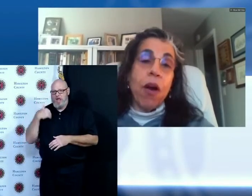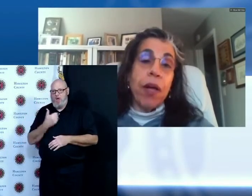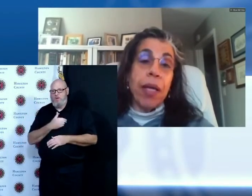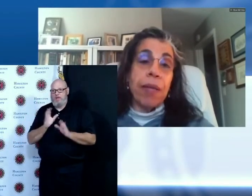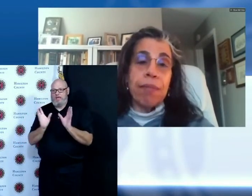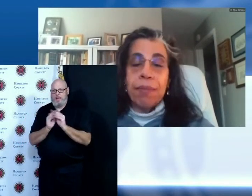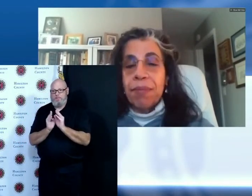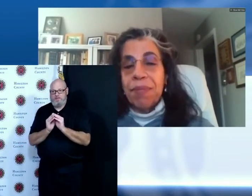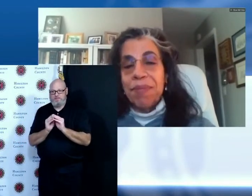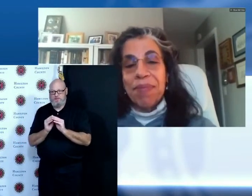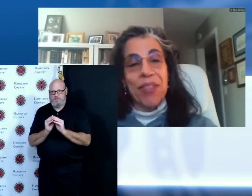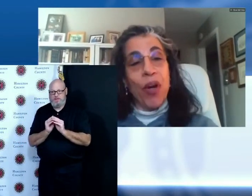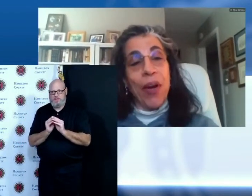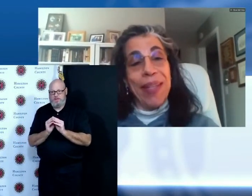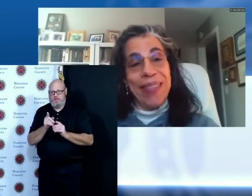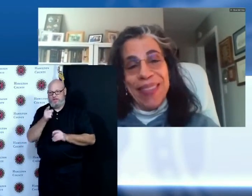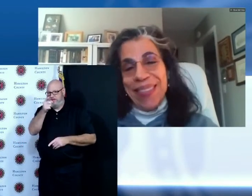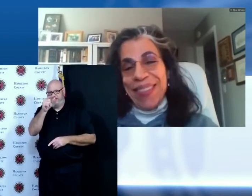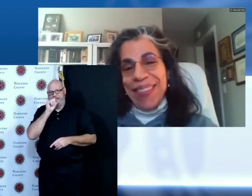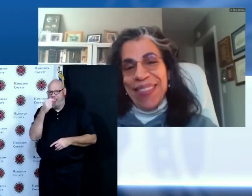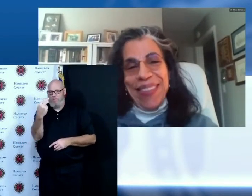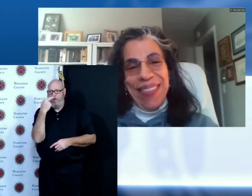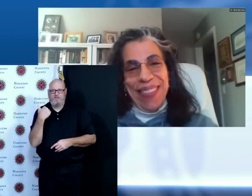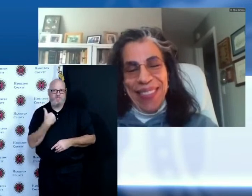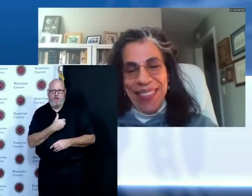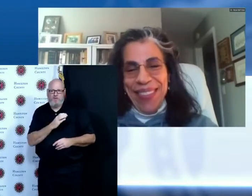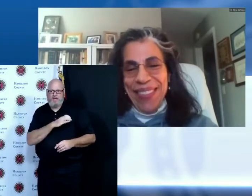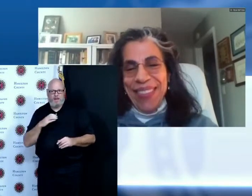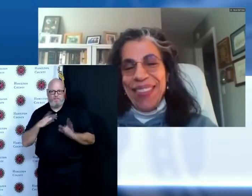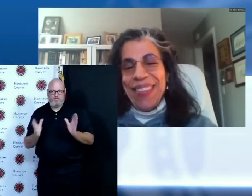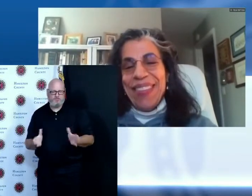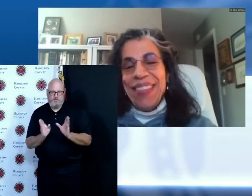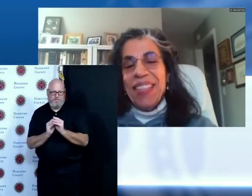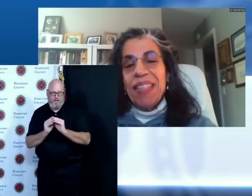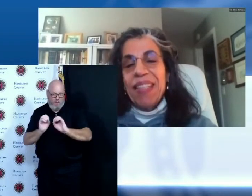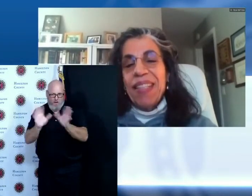we are tracking those trends I don't have them in front of me I can get them for next week but